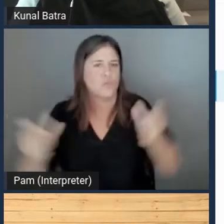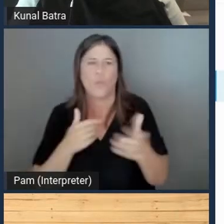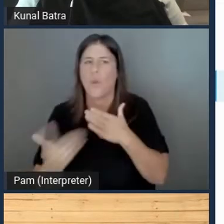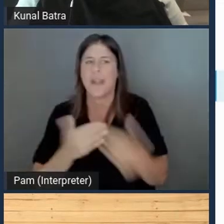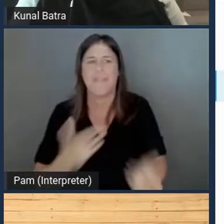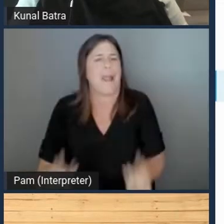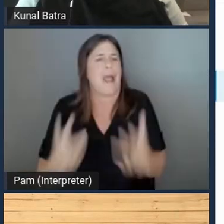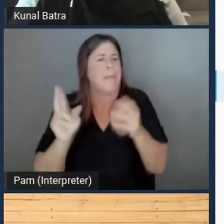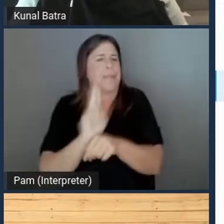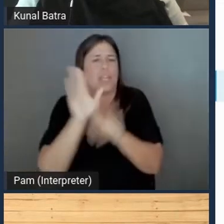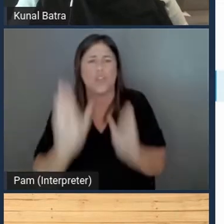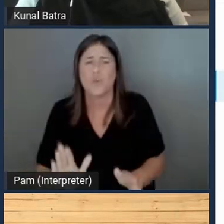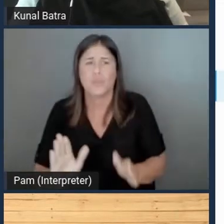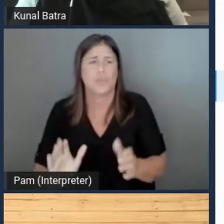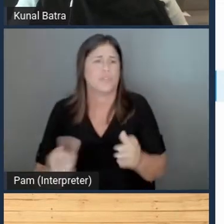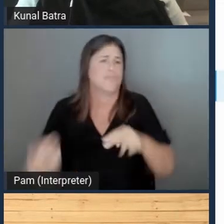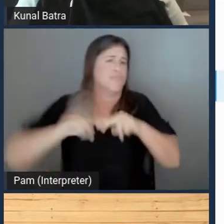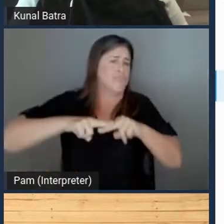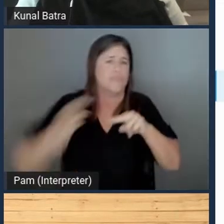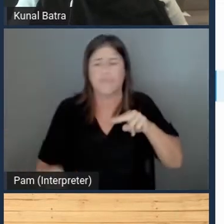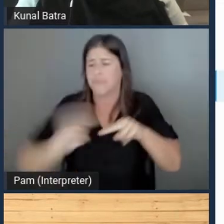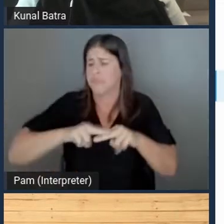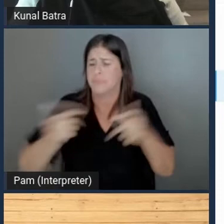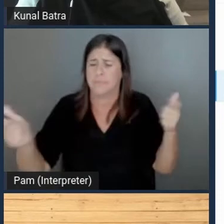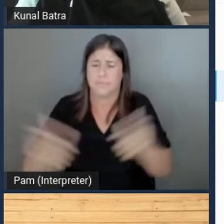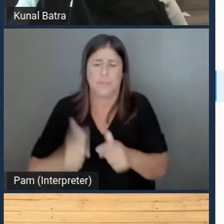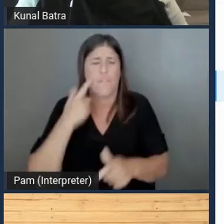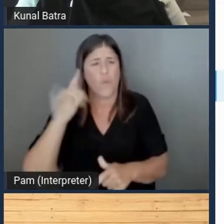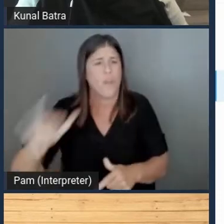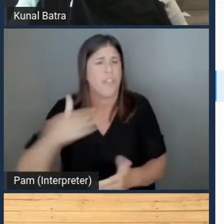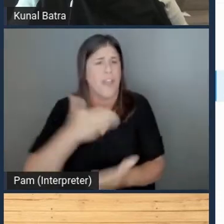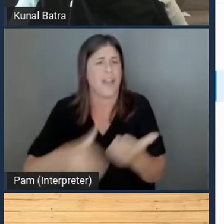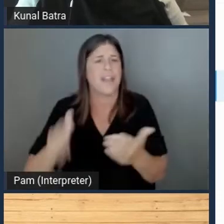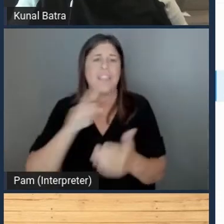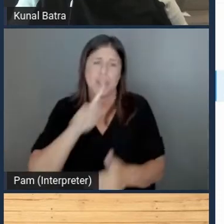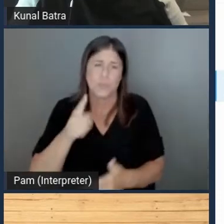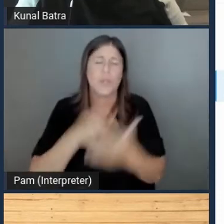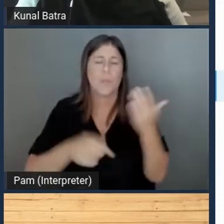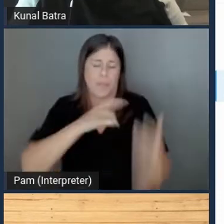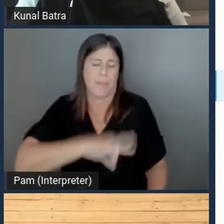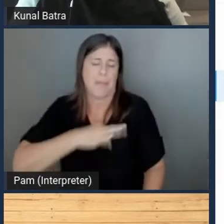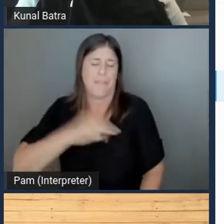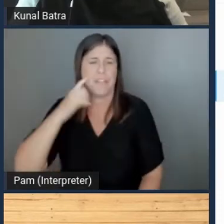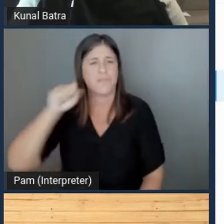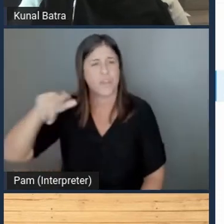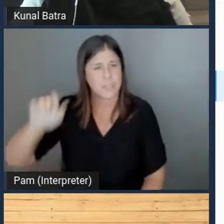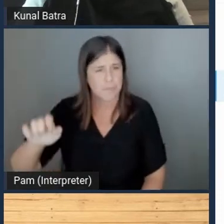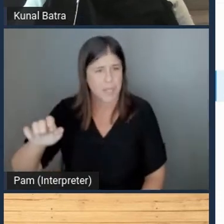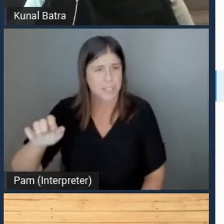that are running those queries concurrently. So that's really what the benefit of SPICE is. So QuickSight, as I said,